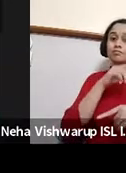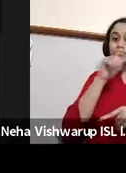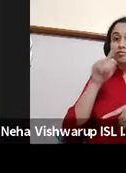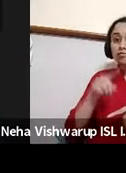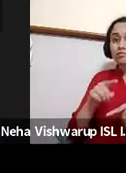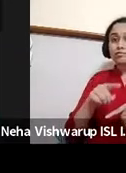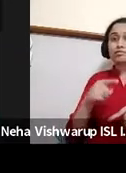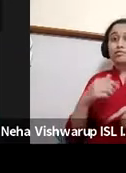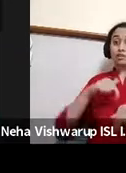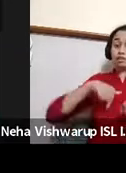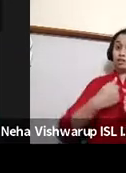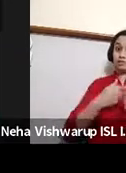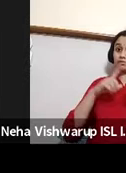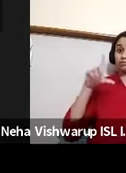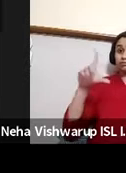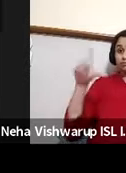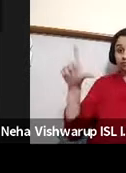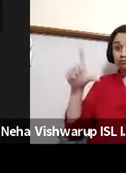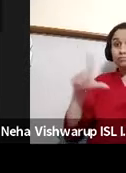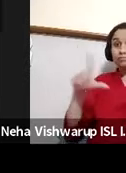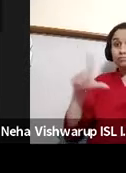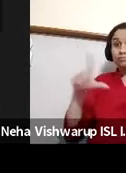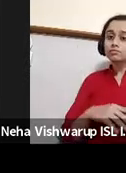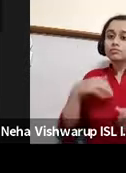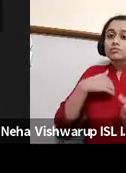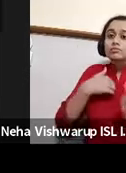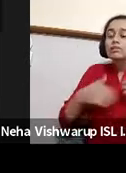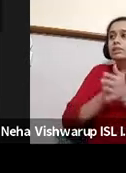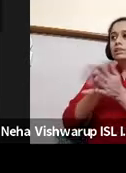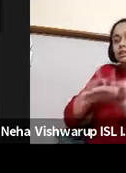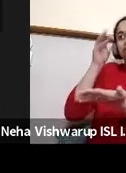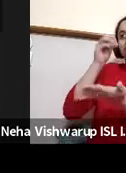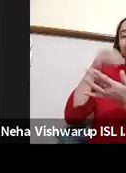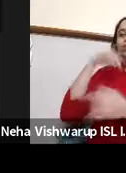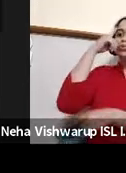portraits is the aspiration aspirational and near-dream-like quality of the hindi films of